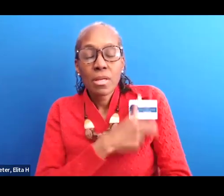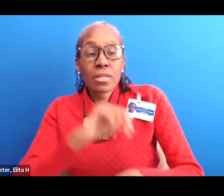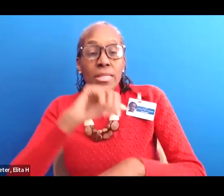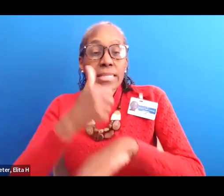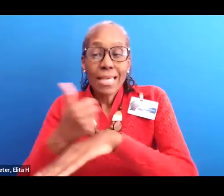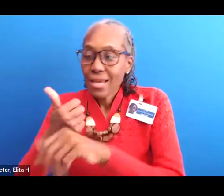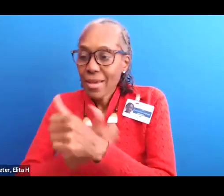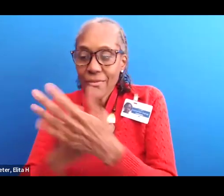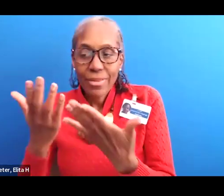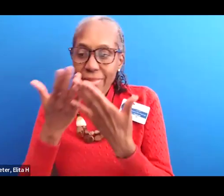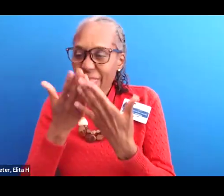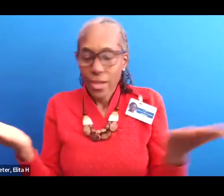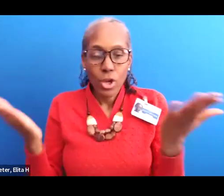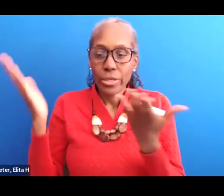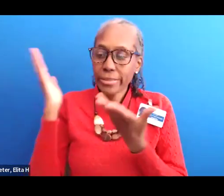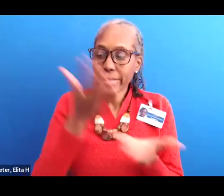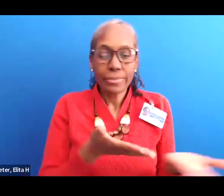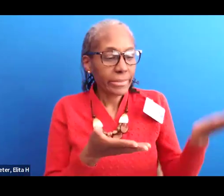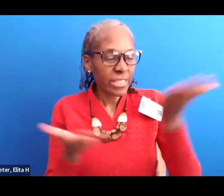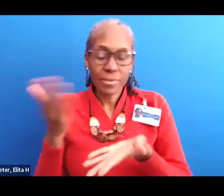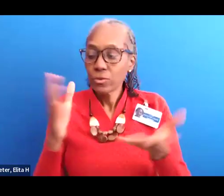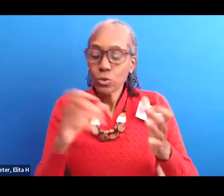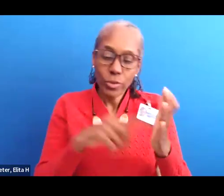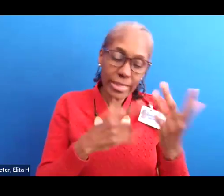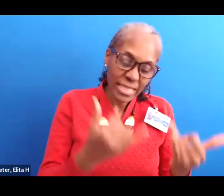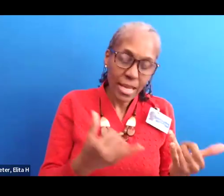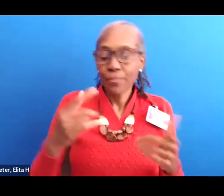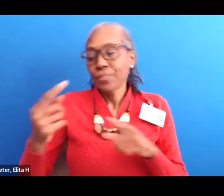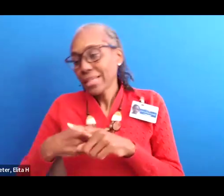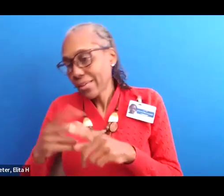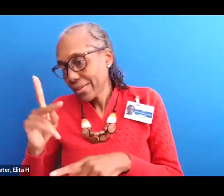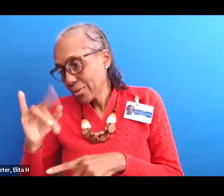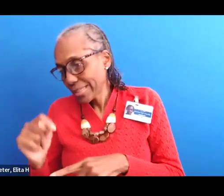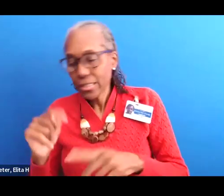everything kind of, comes to you. It's time to do this. Now you get a catheter kit. It's all pulled together.